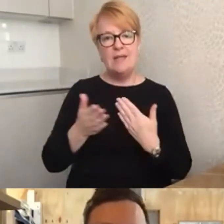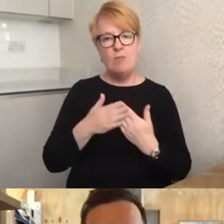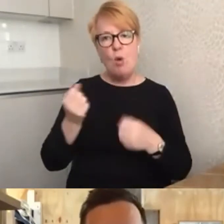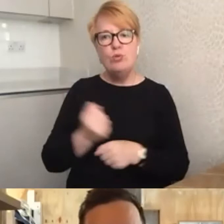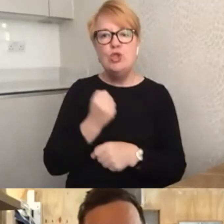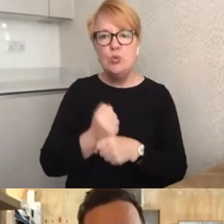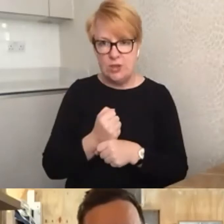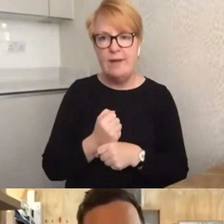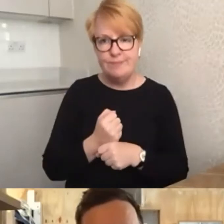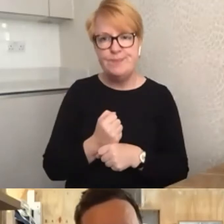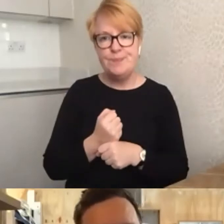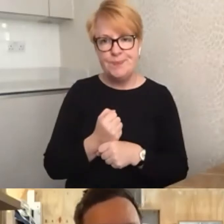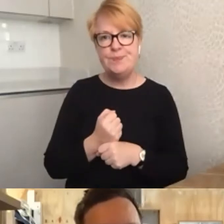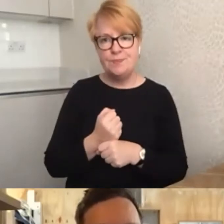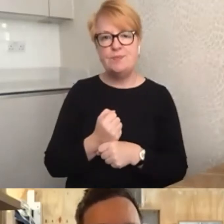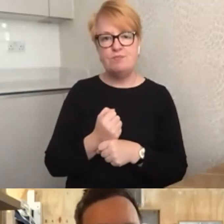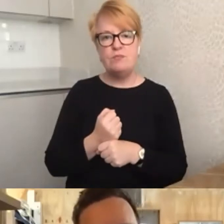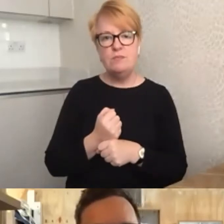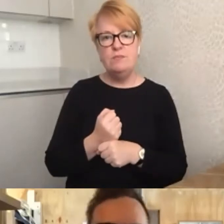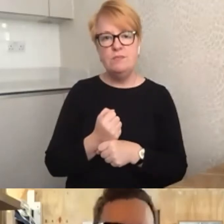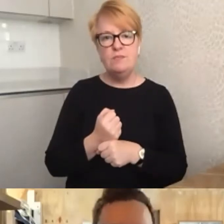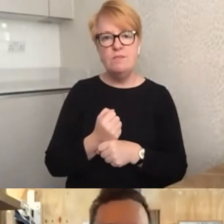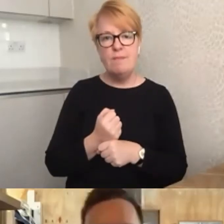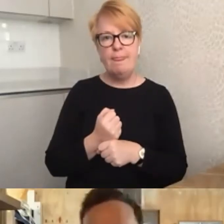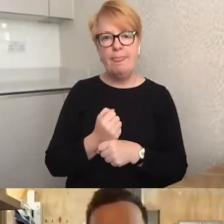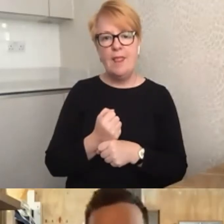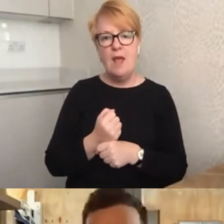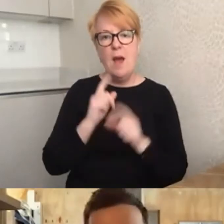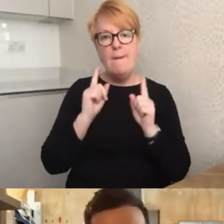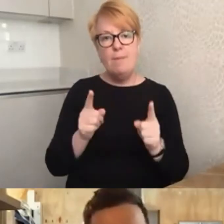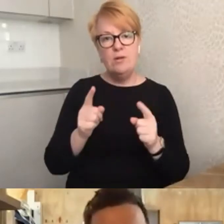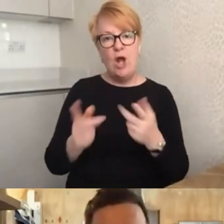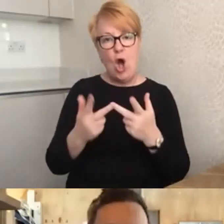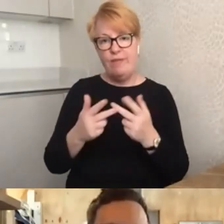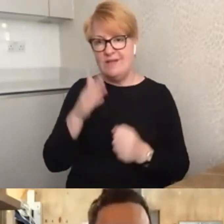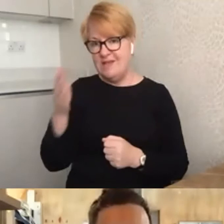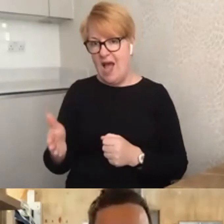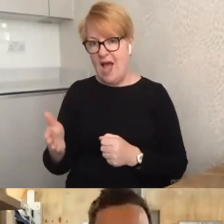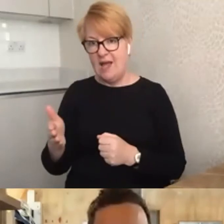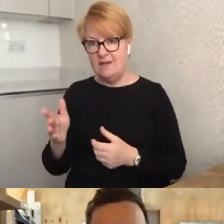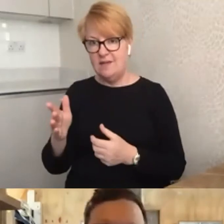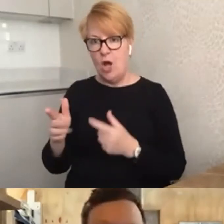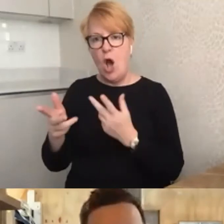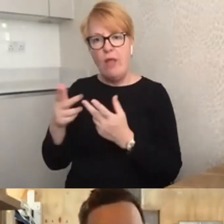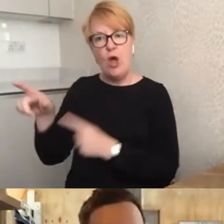So, it's, you know, and then there's another side of that, which is a whole other set of relationships, community relationships, when we're working